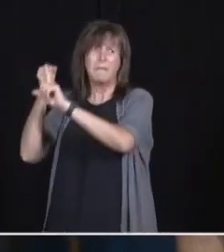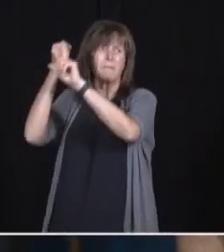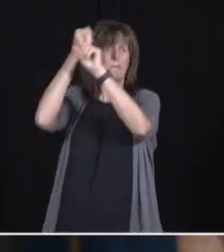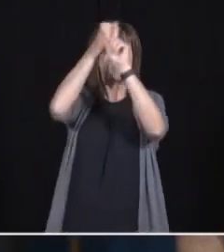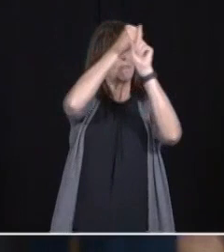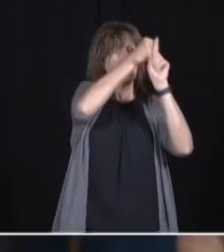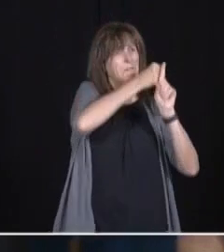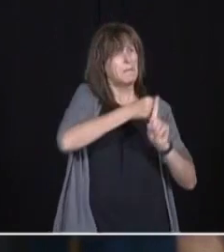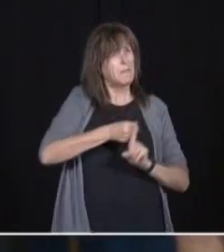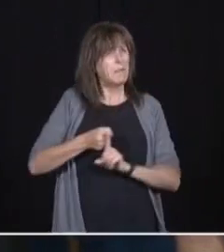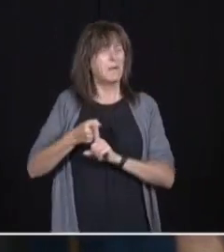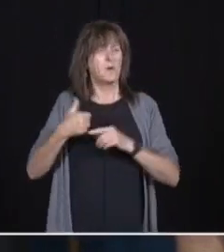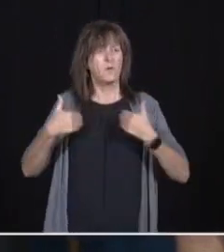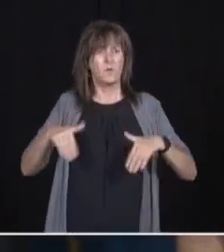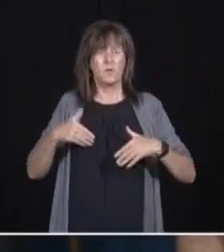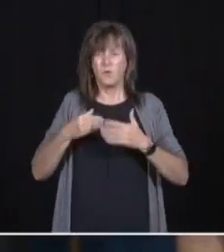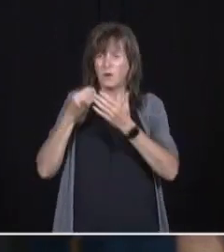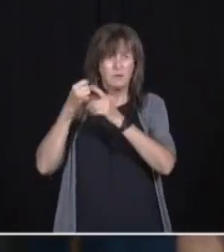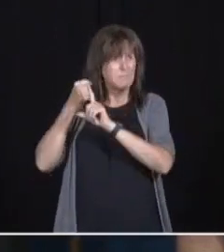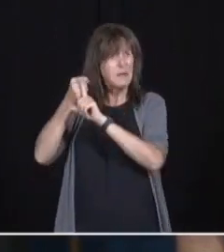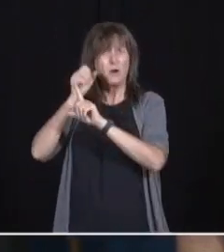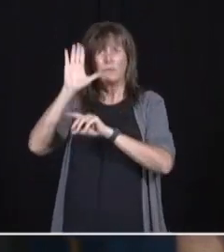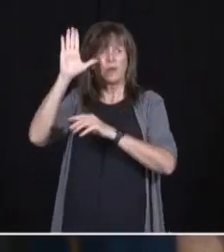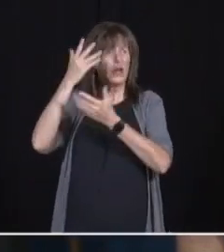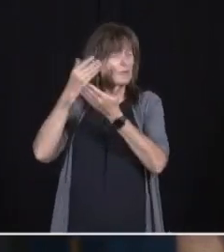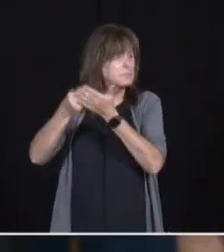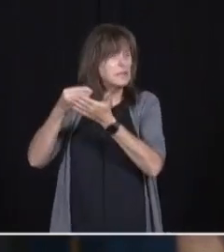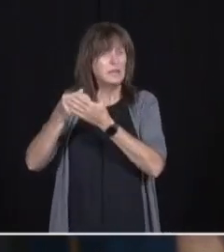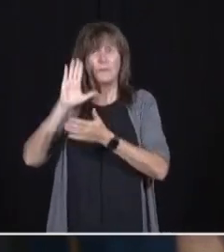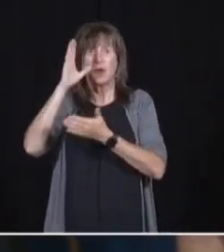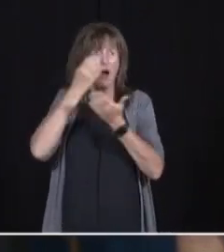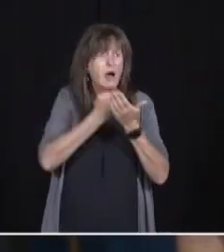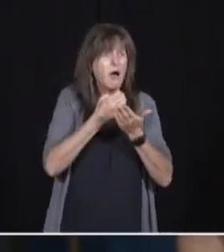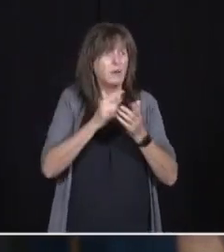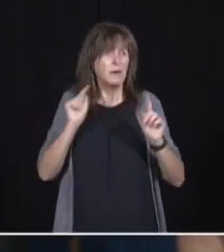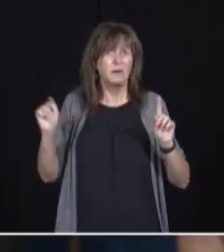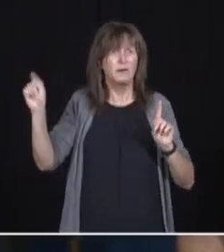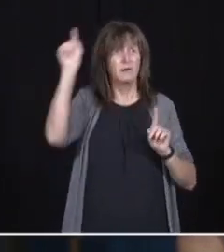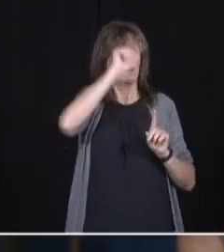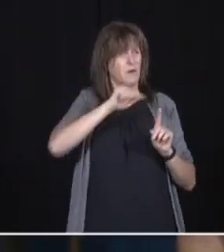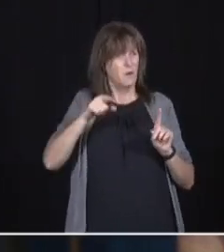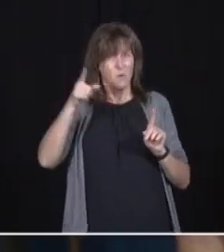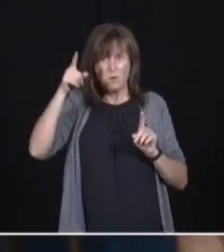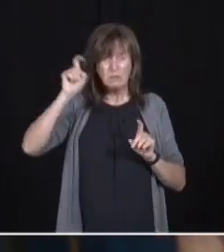have been hit hard by COVID-19. They have been on the front lines, the financial impact has been massive.